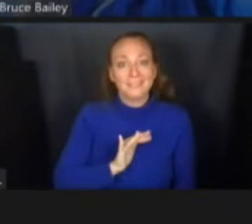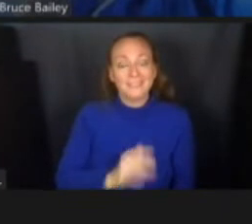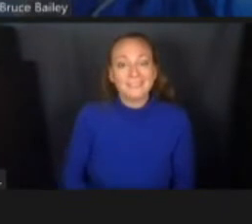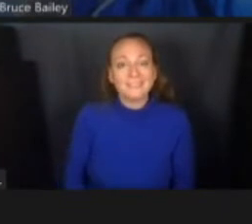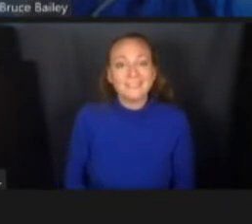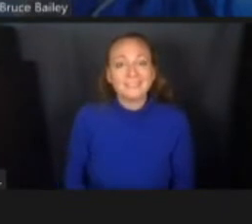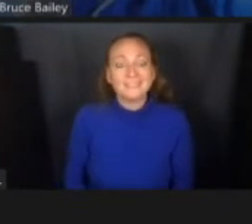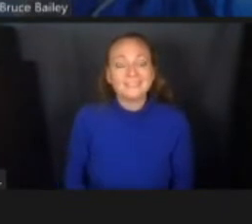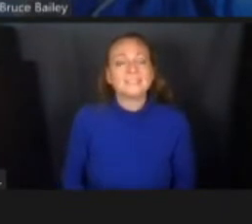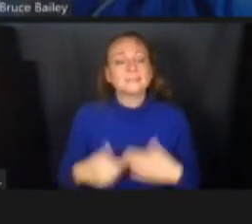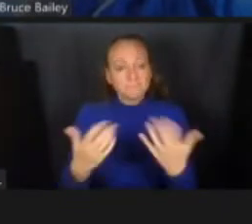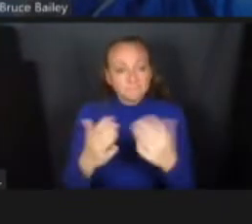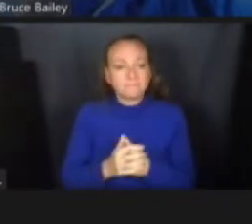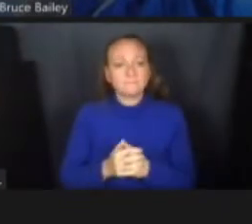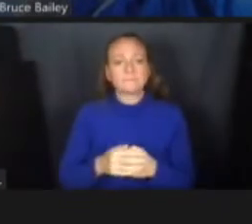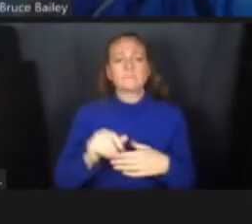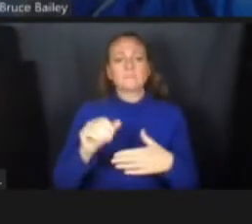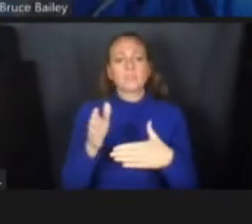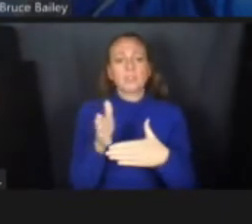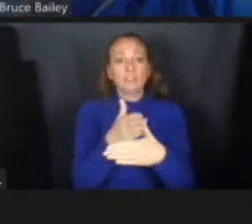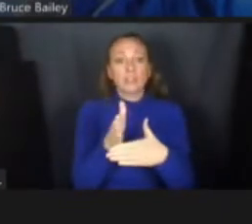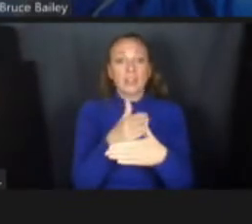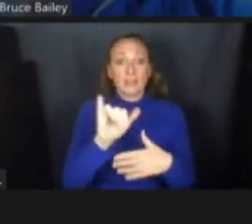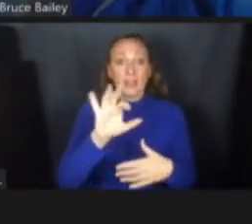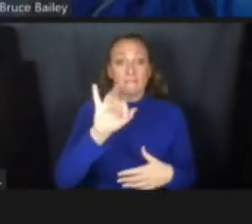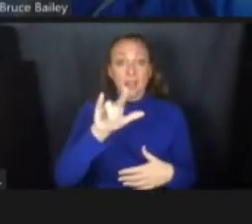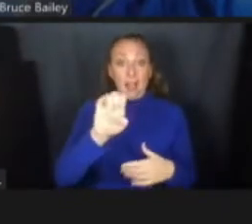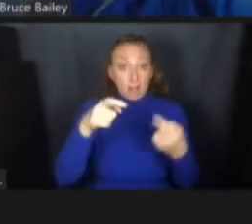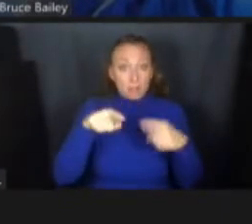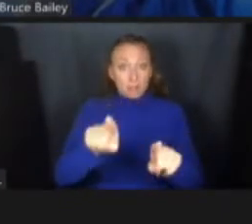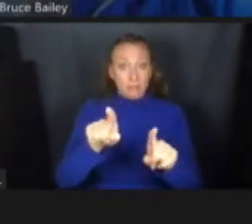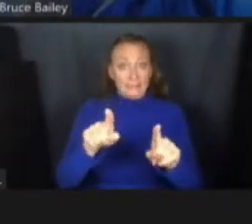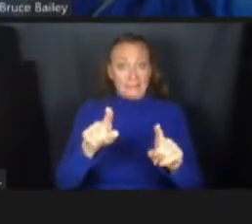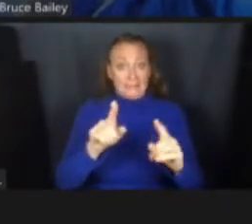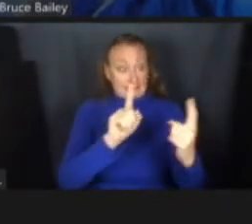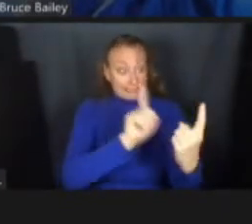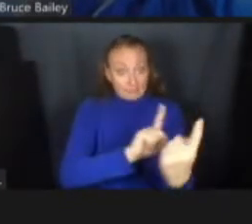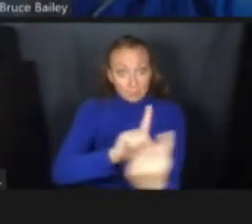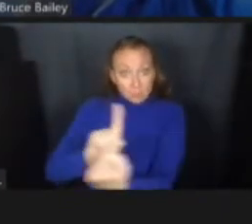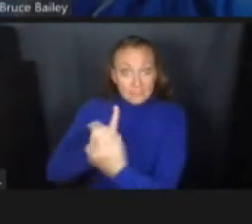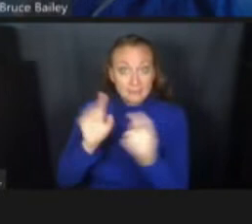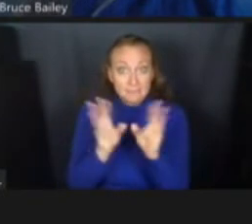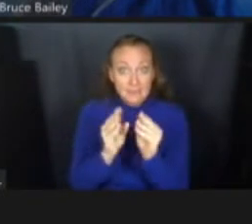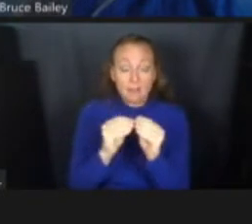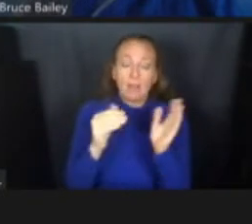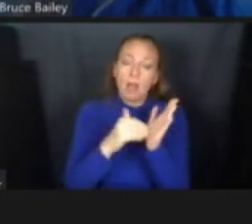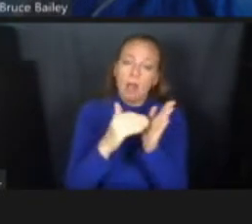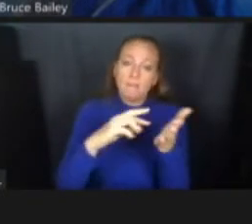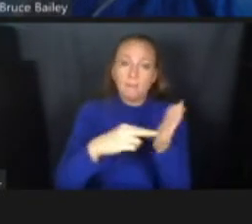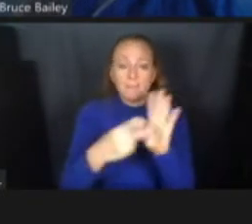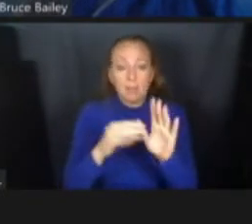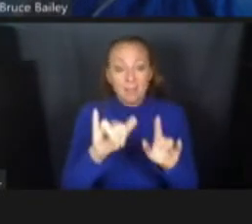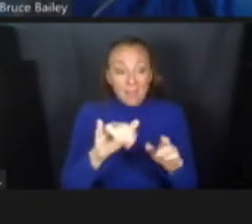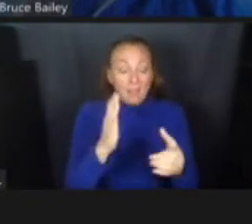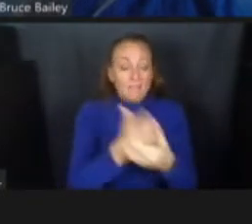Sharing a file in an in-person meeting, often meant projecting the file on a wall or TV,